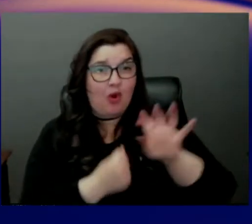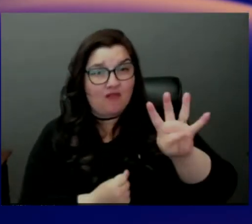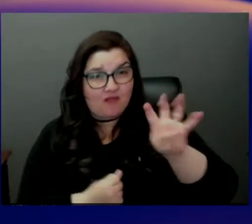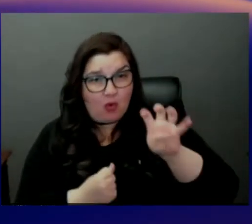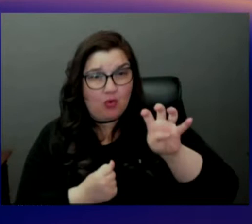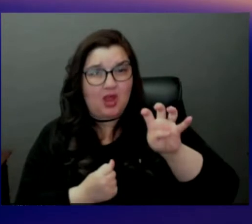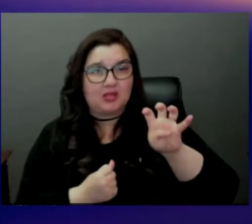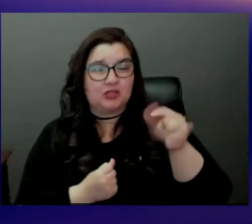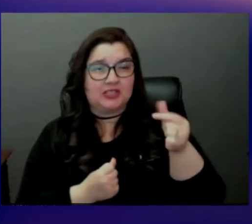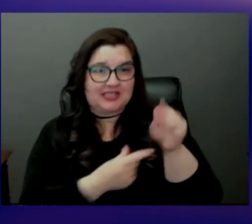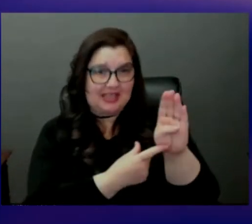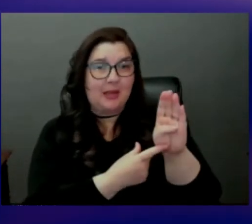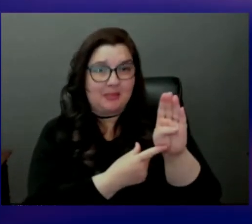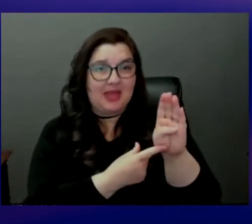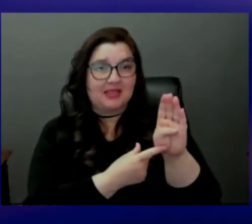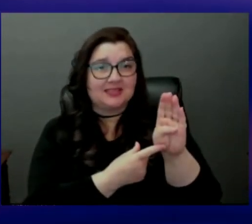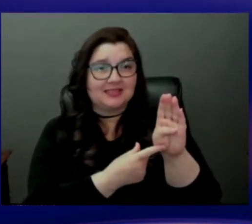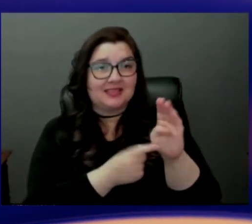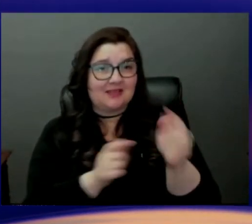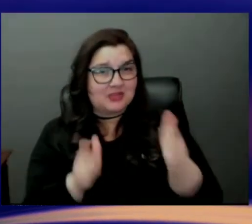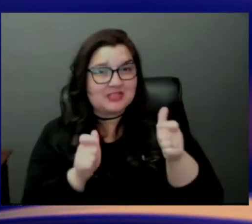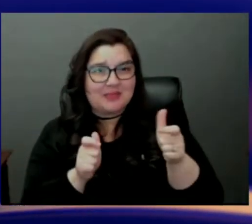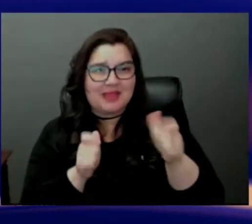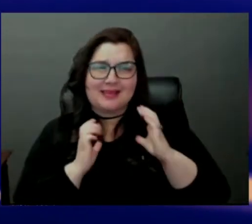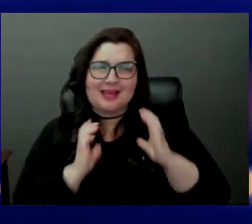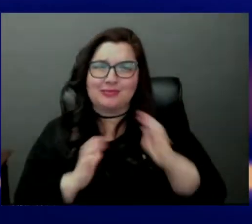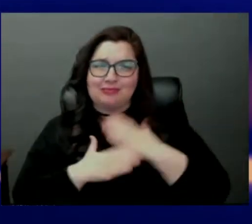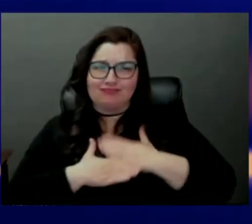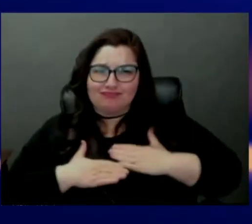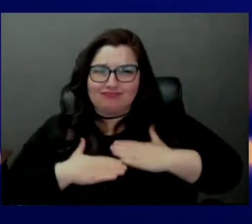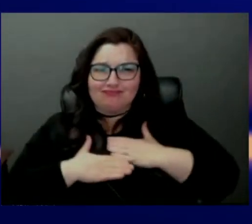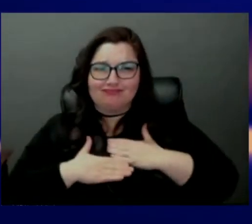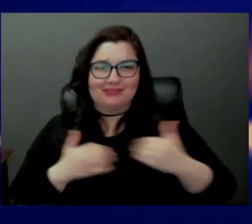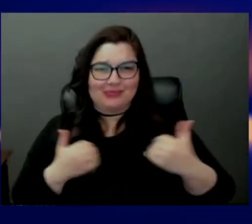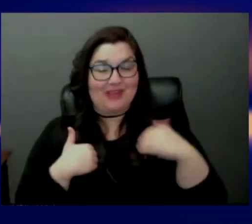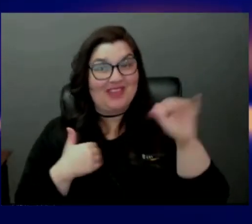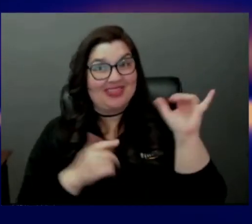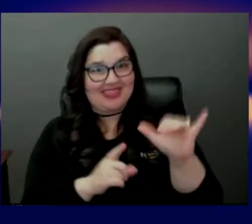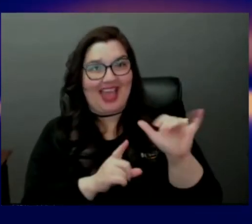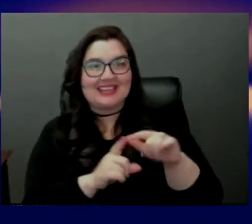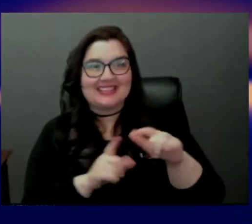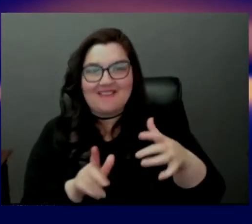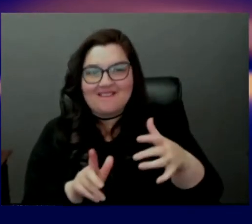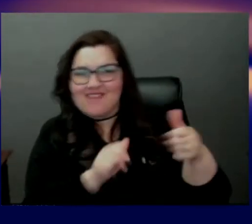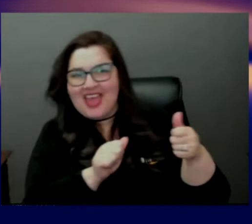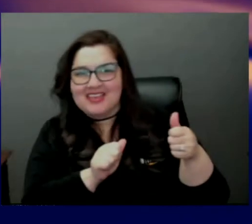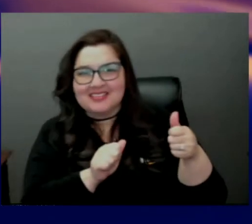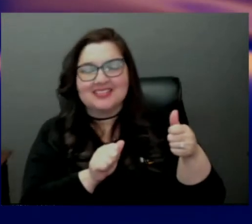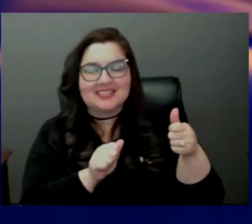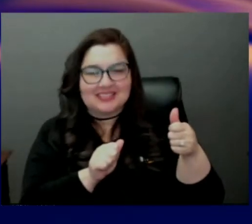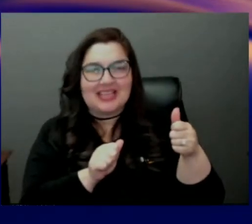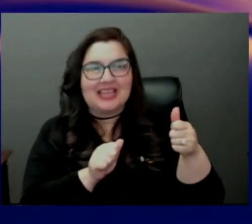that customers are really enjoying having that today. And that actually is the fastest speed networking from an ethernet standpoint